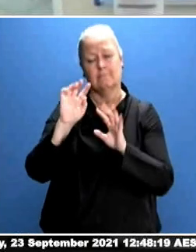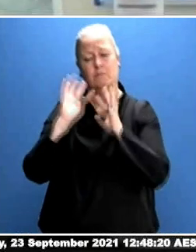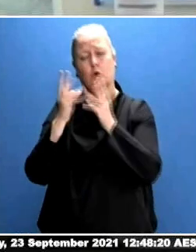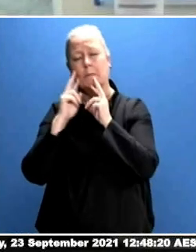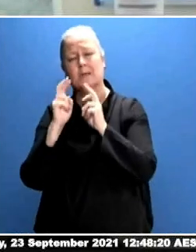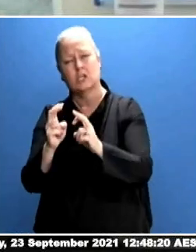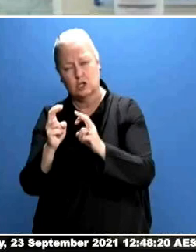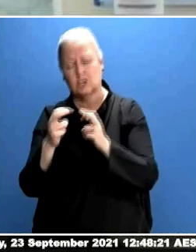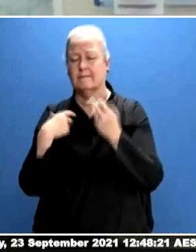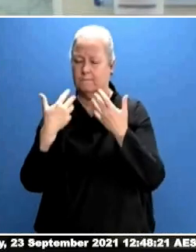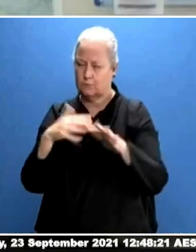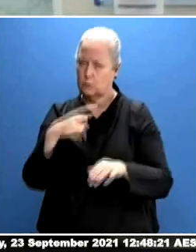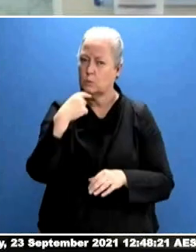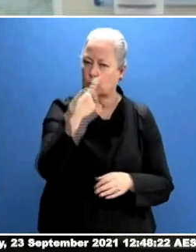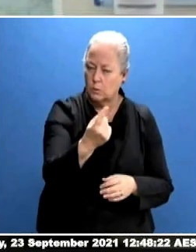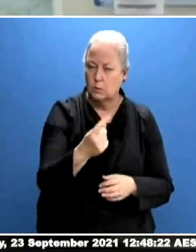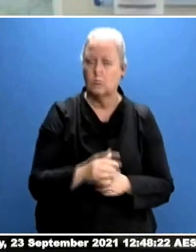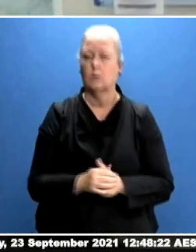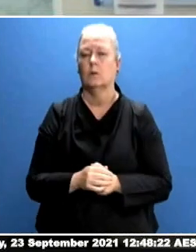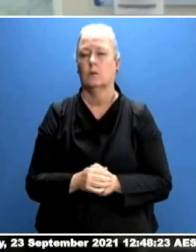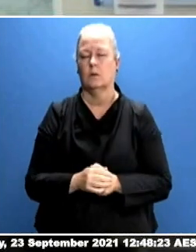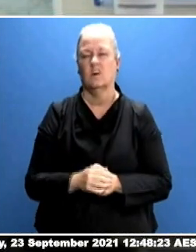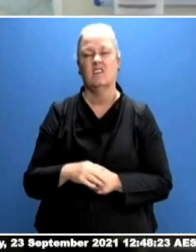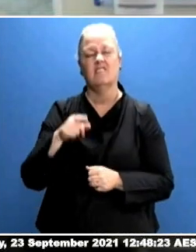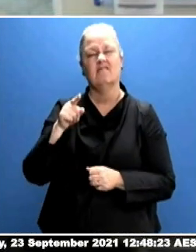There's reference in our child protection submissions, but also I think we did